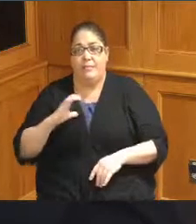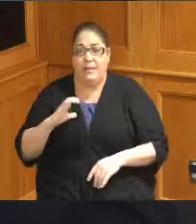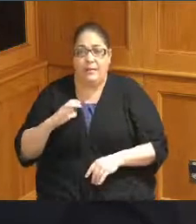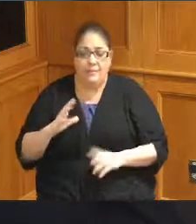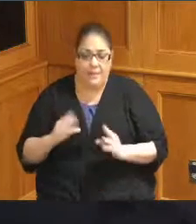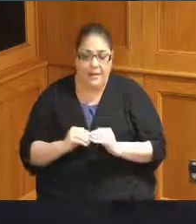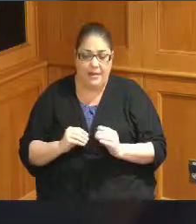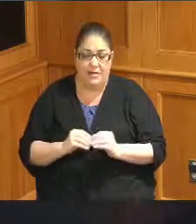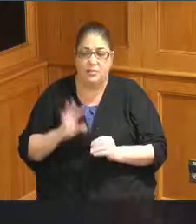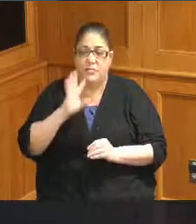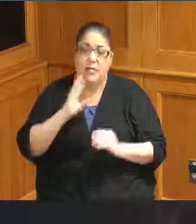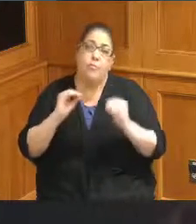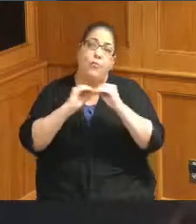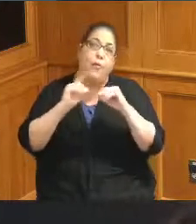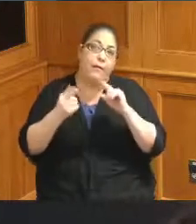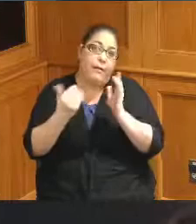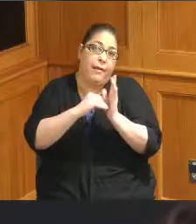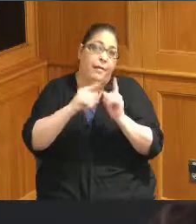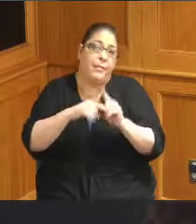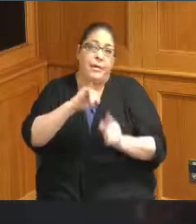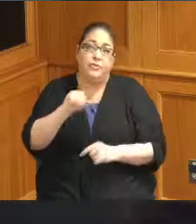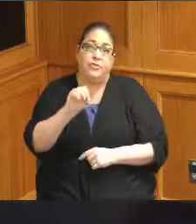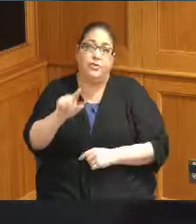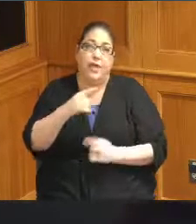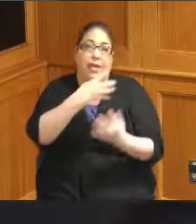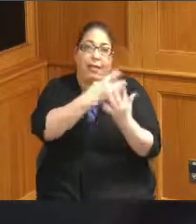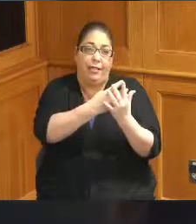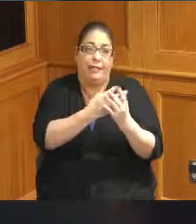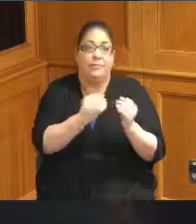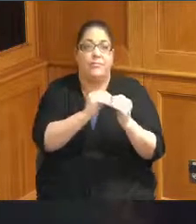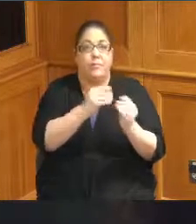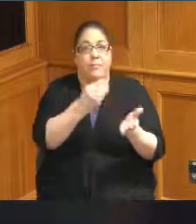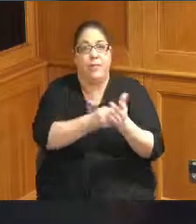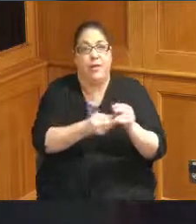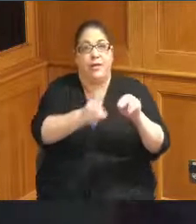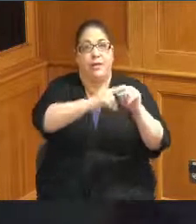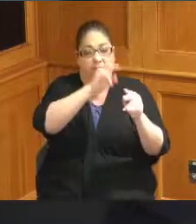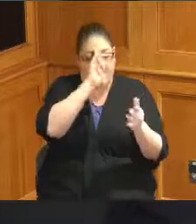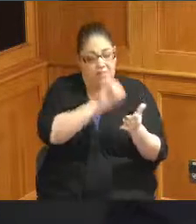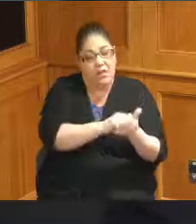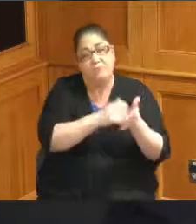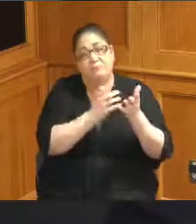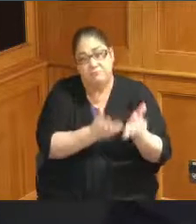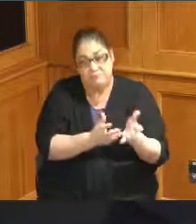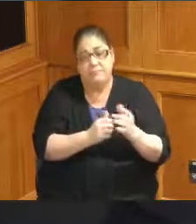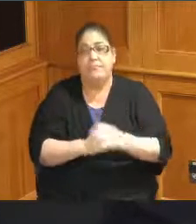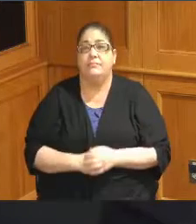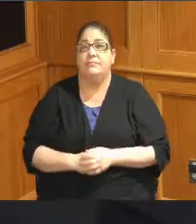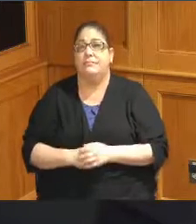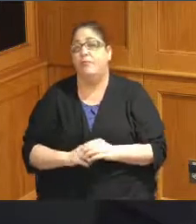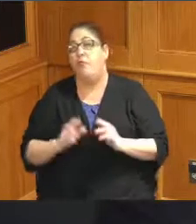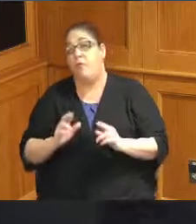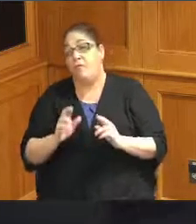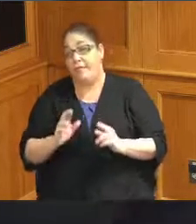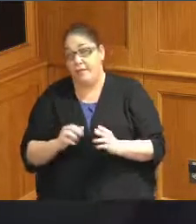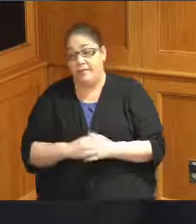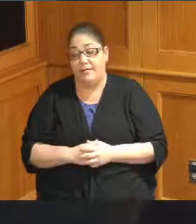jails and and increase money for jails and things like that but hopefully we'll we'll look at other